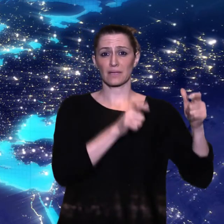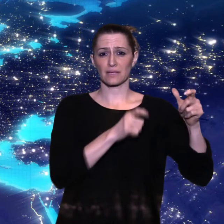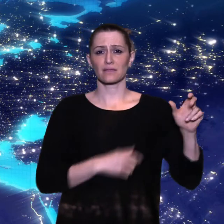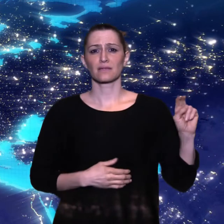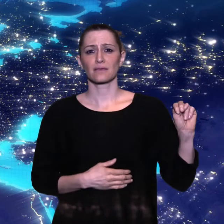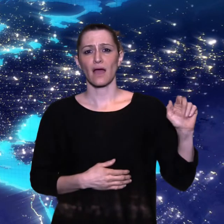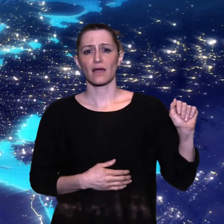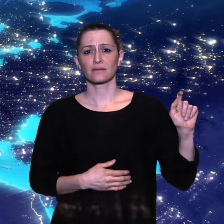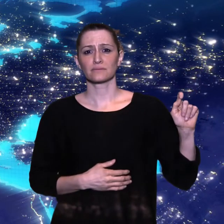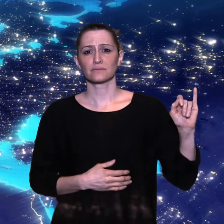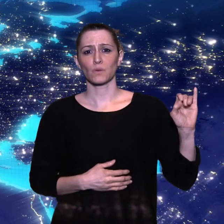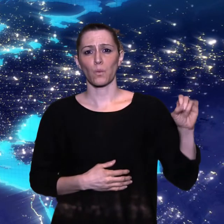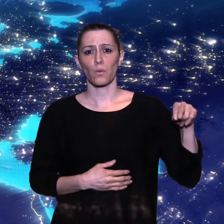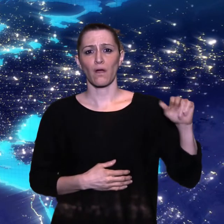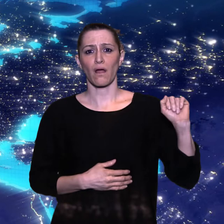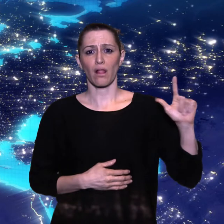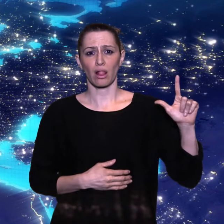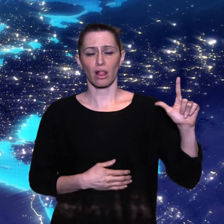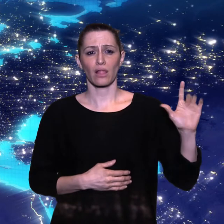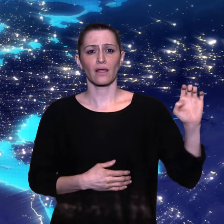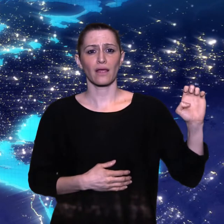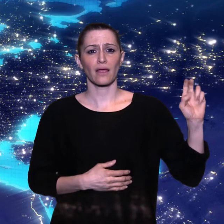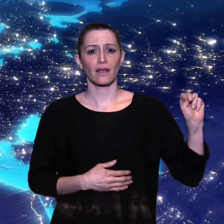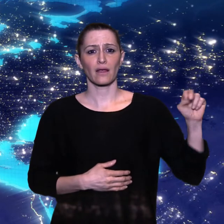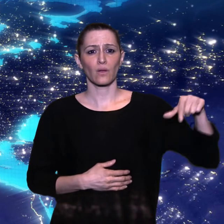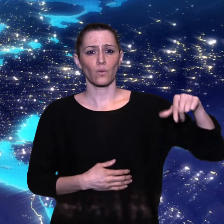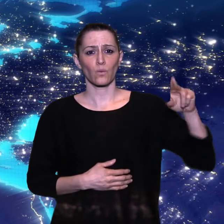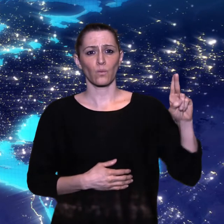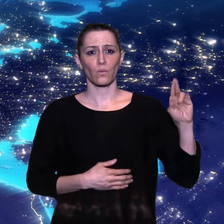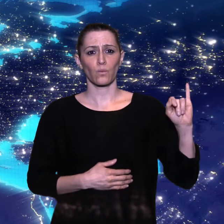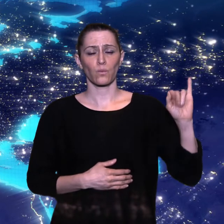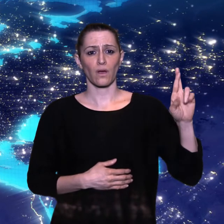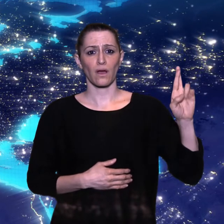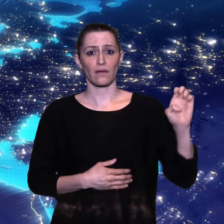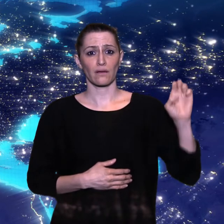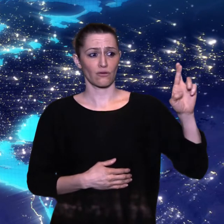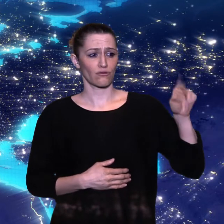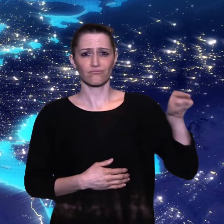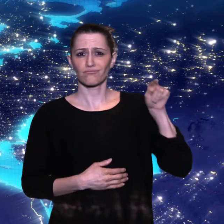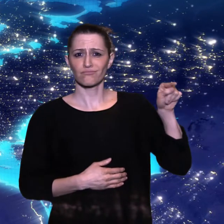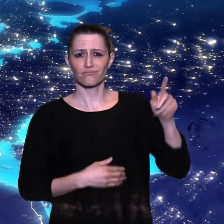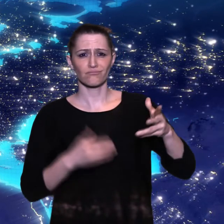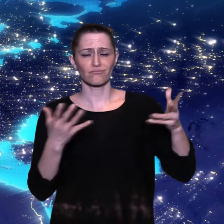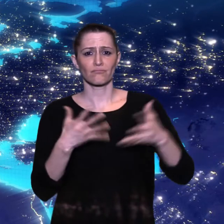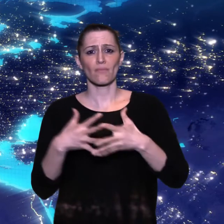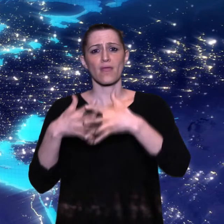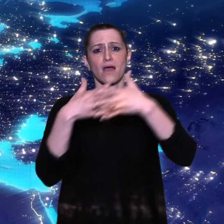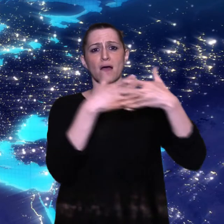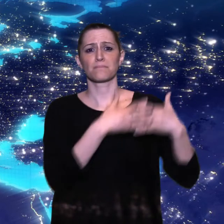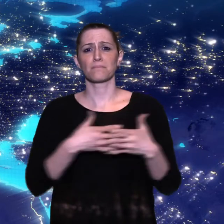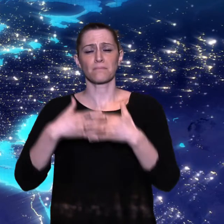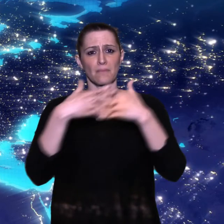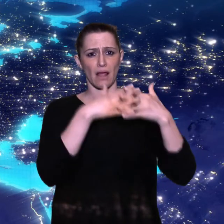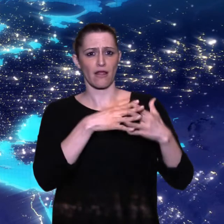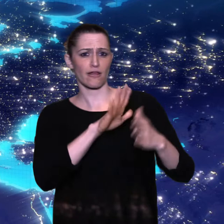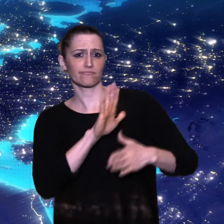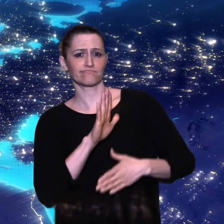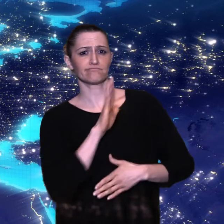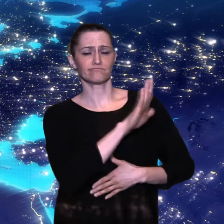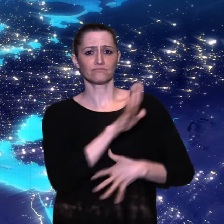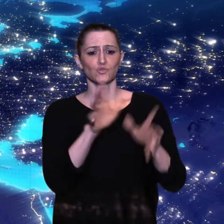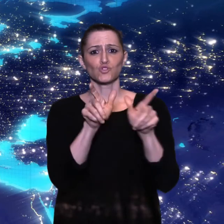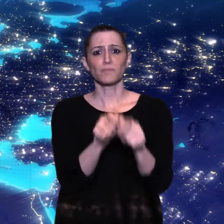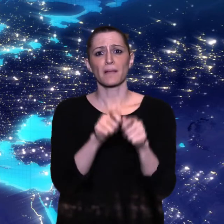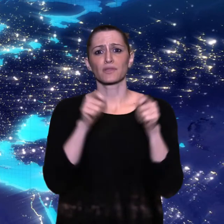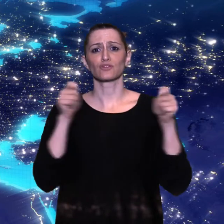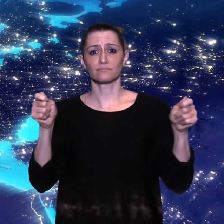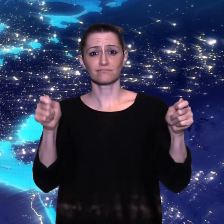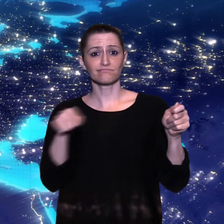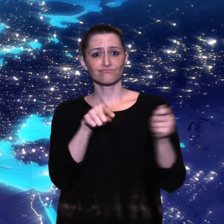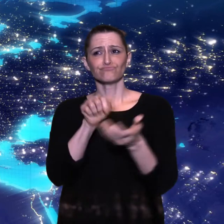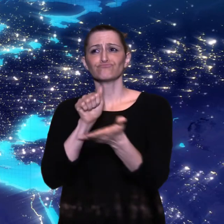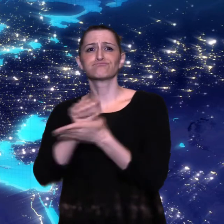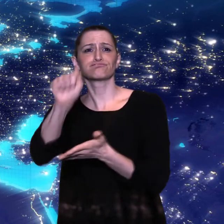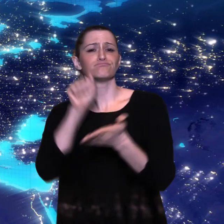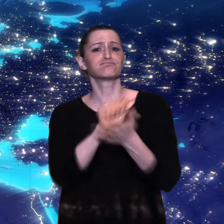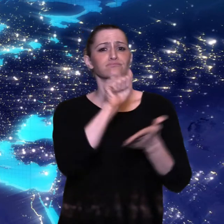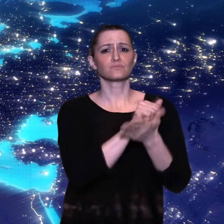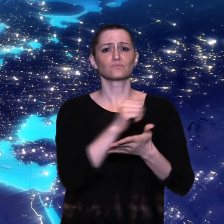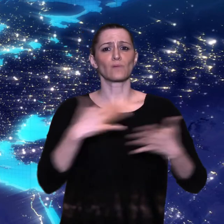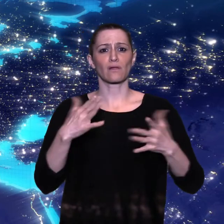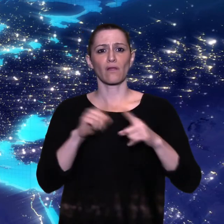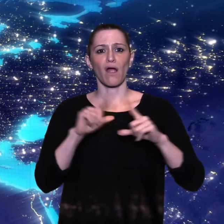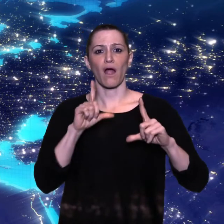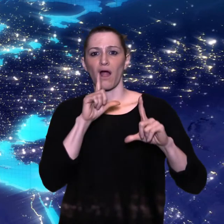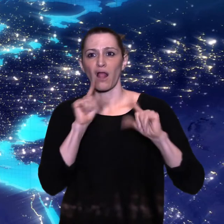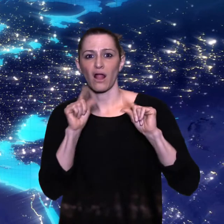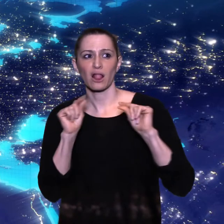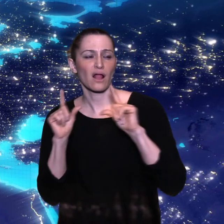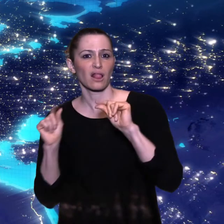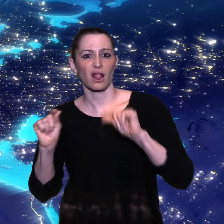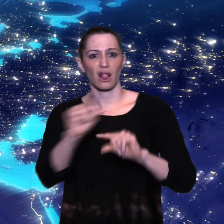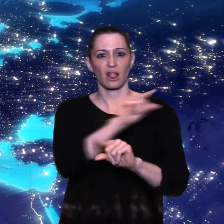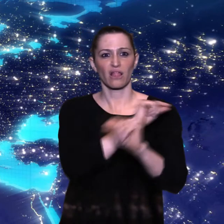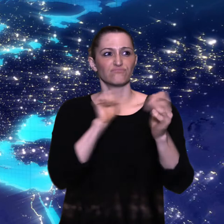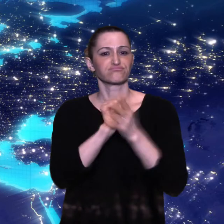National Enquirer, an USA based newspaper with gossip stories